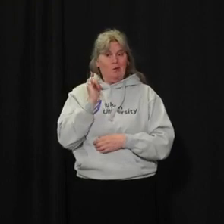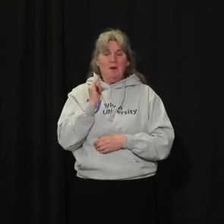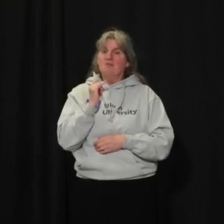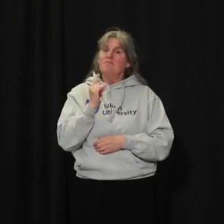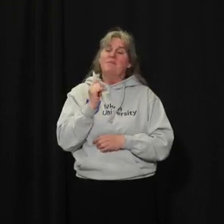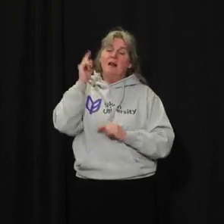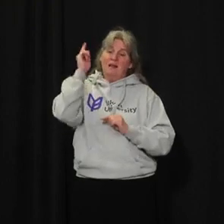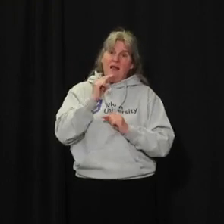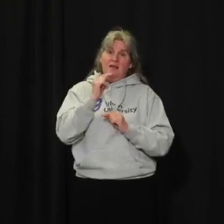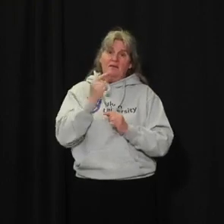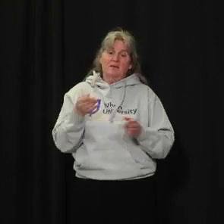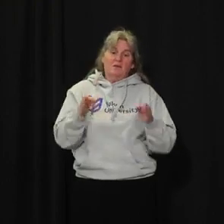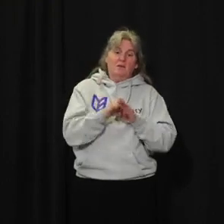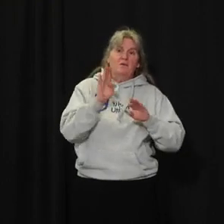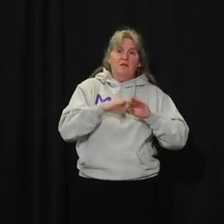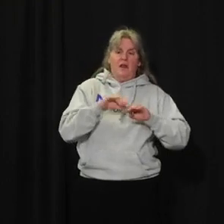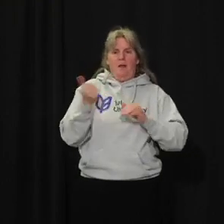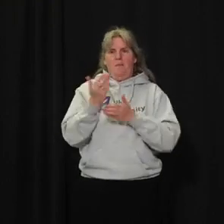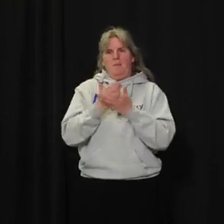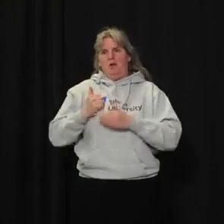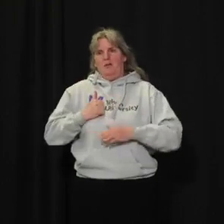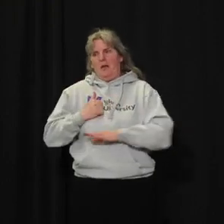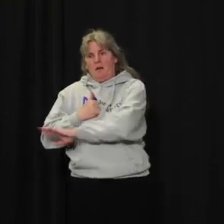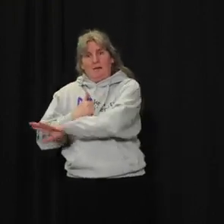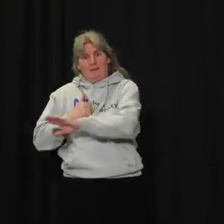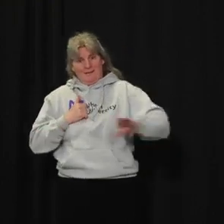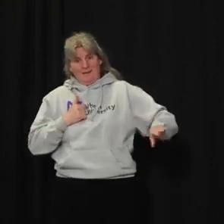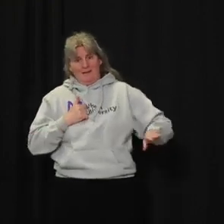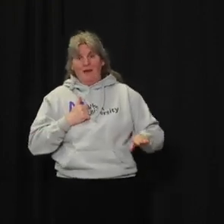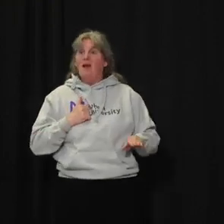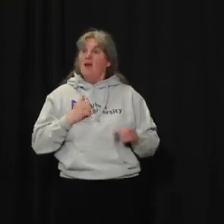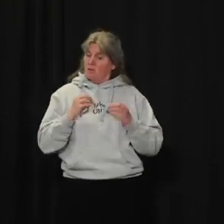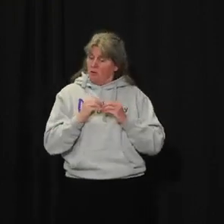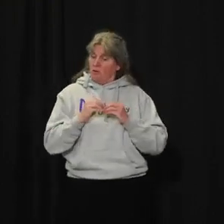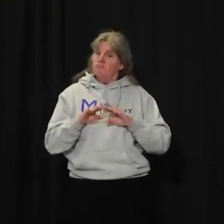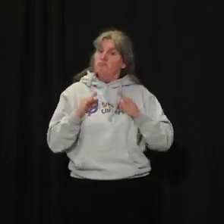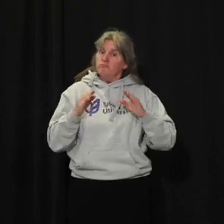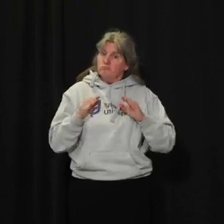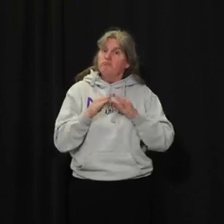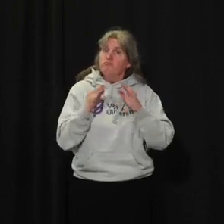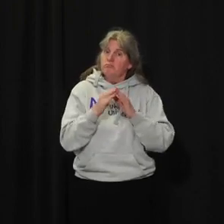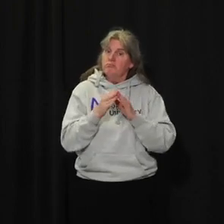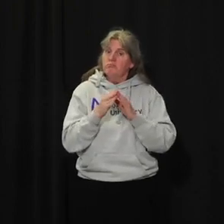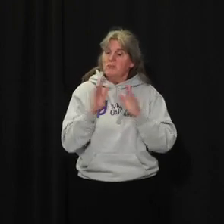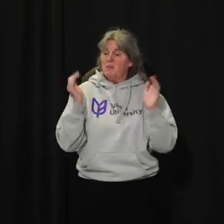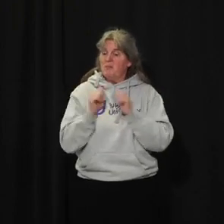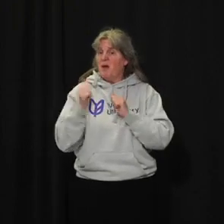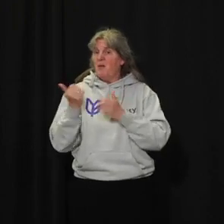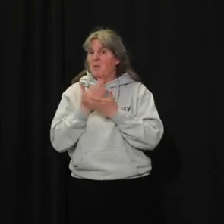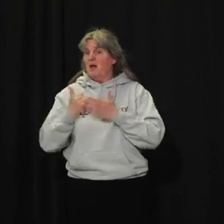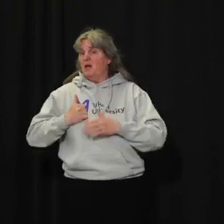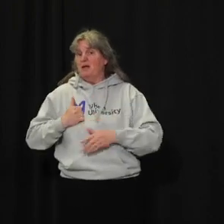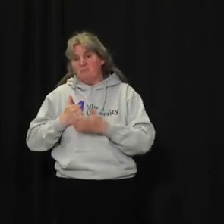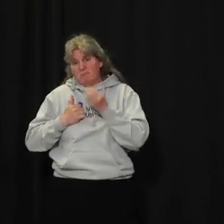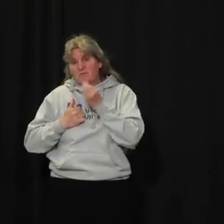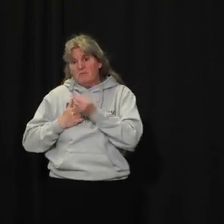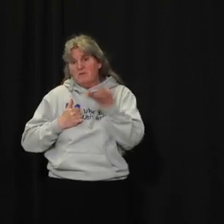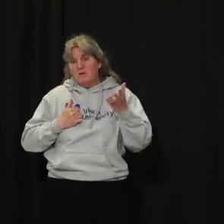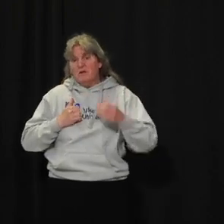much as other jurisdictions. We are reopening fast or faster than other places in Canada.